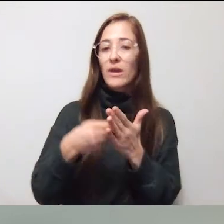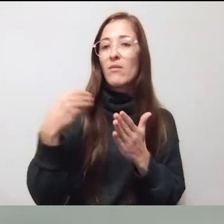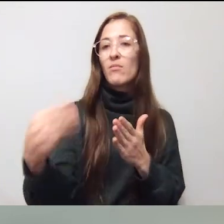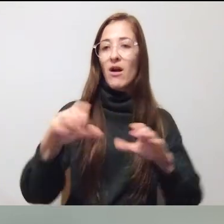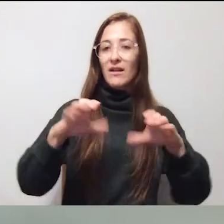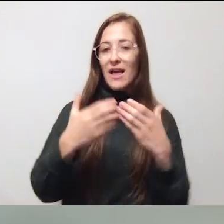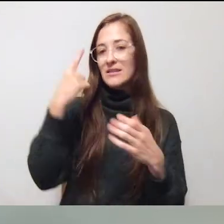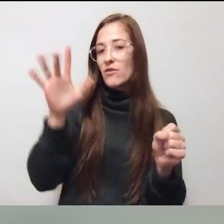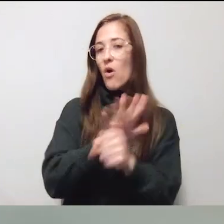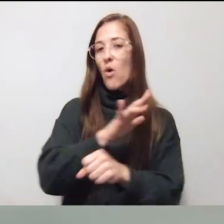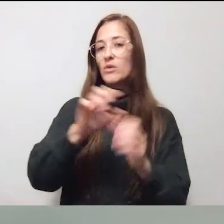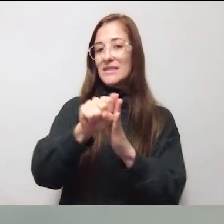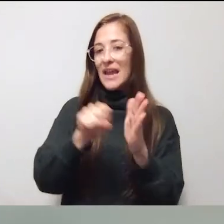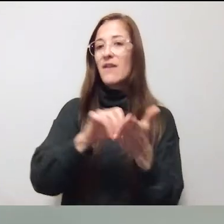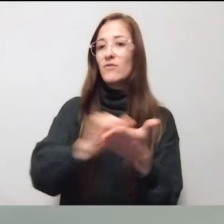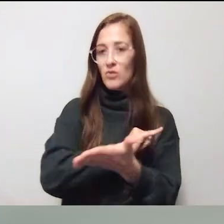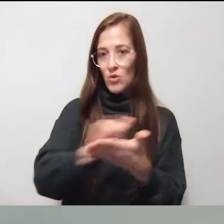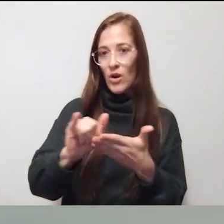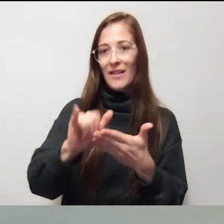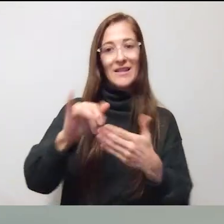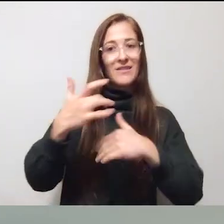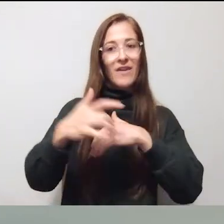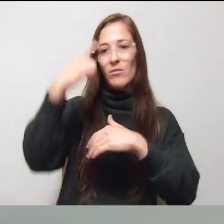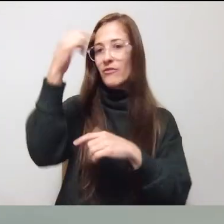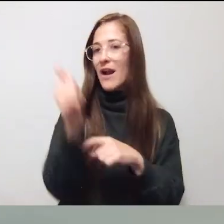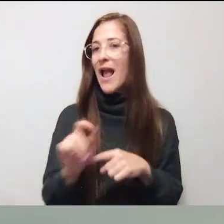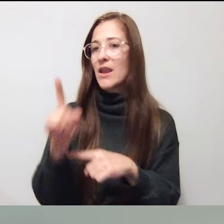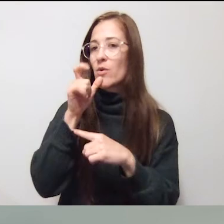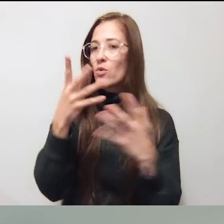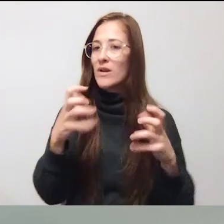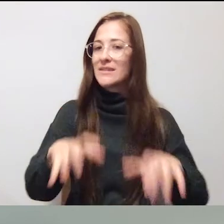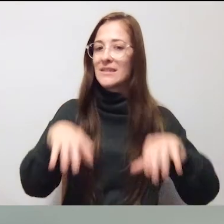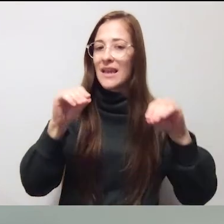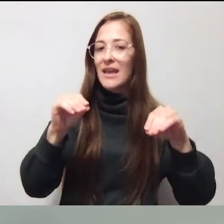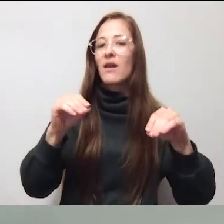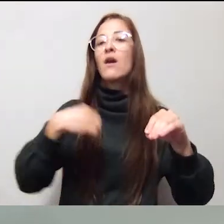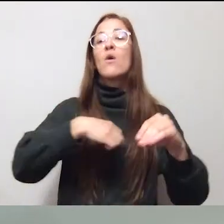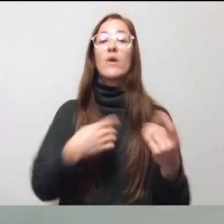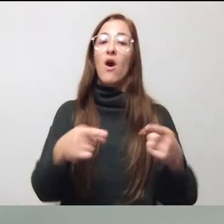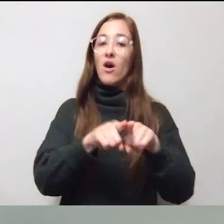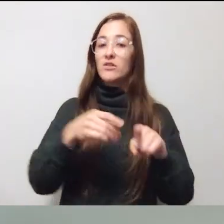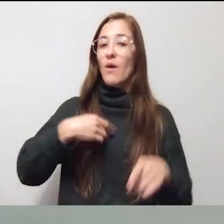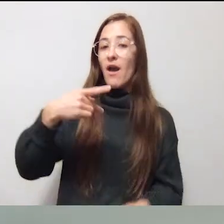So that's open to anybody that wants to take them. We also partnered with a company called Pets Together. And what Pets Together does, again,